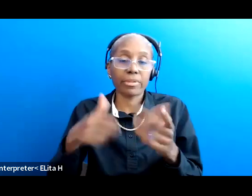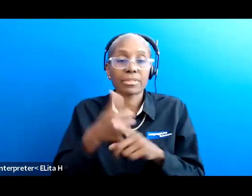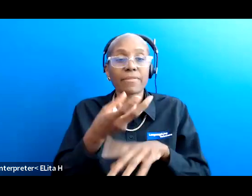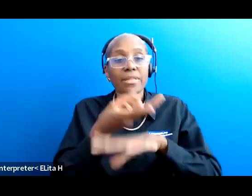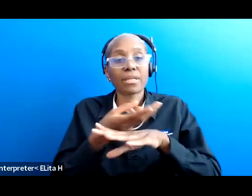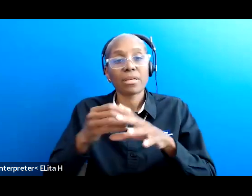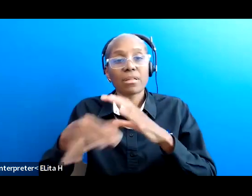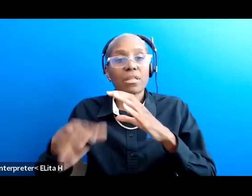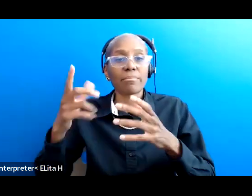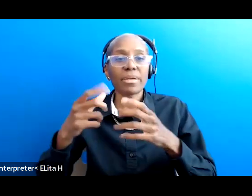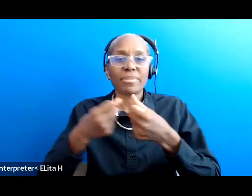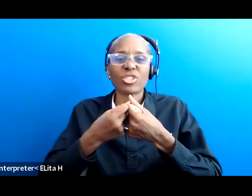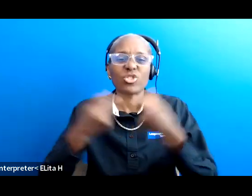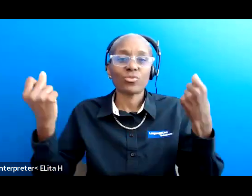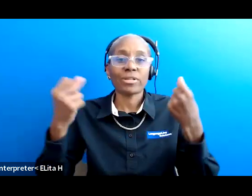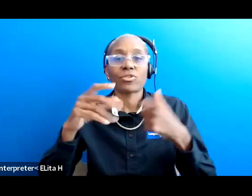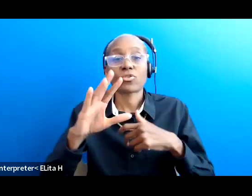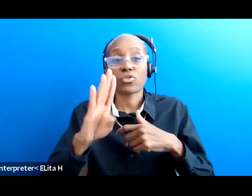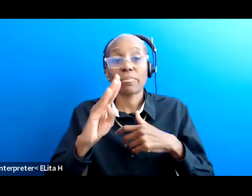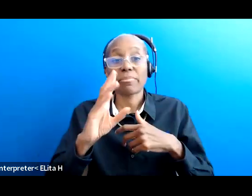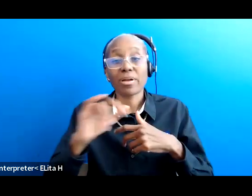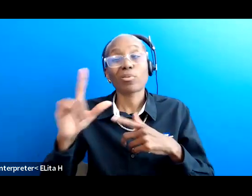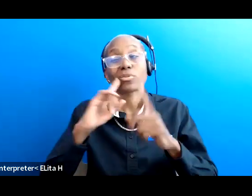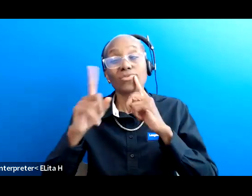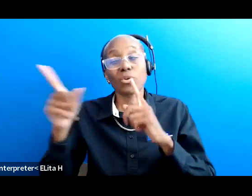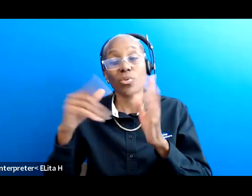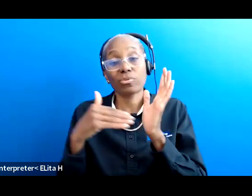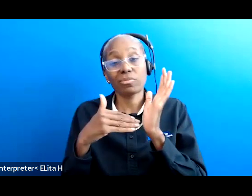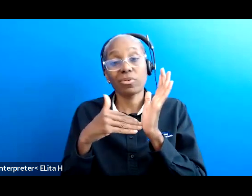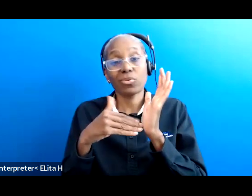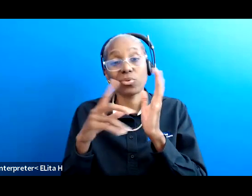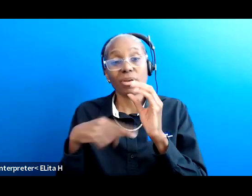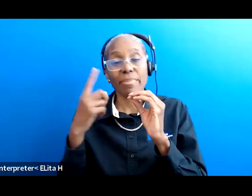maybe overstretched your bowel. So you need to talk to your healthcare professional about what would be the